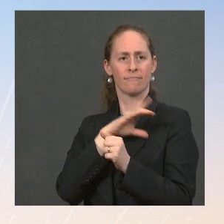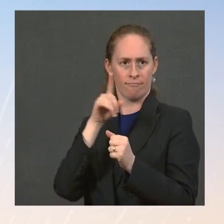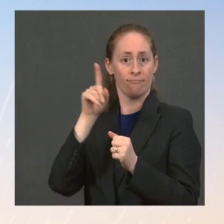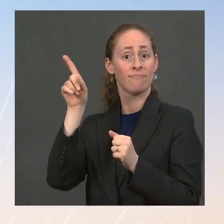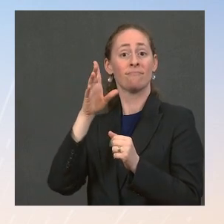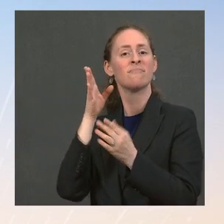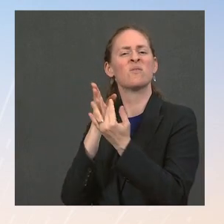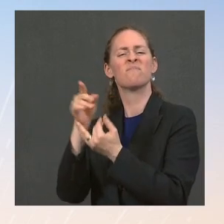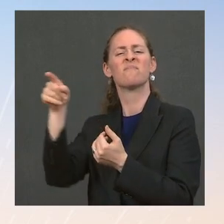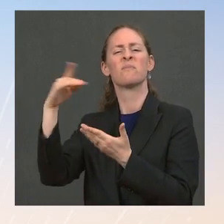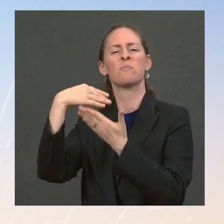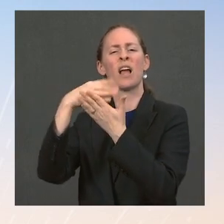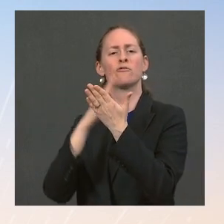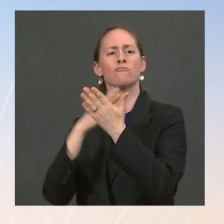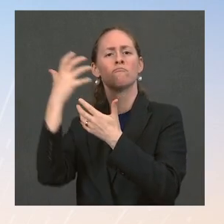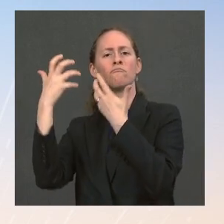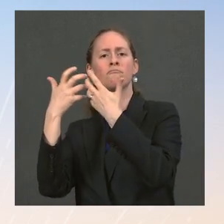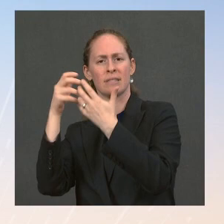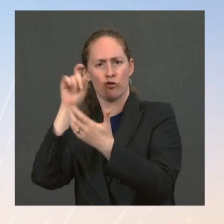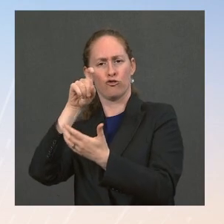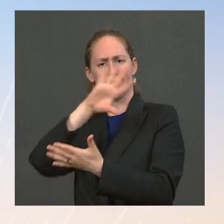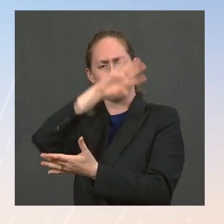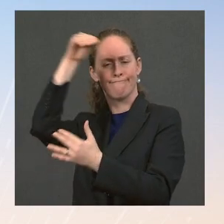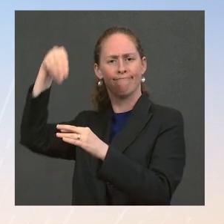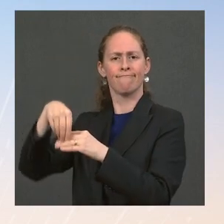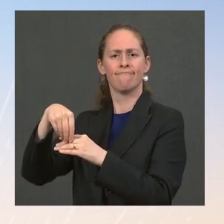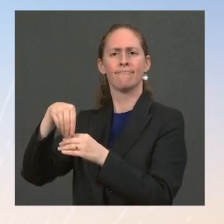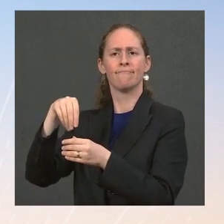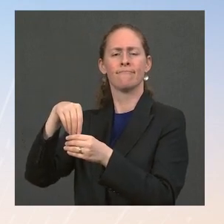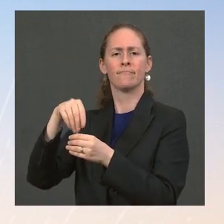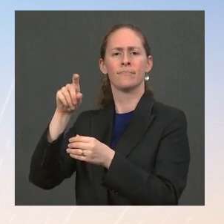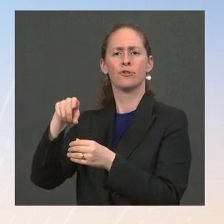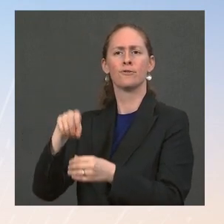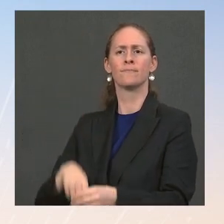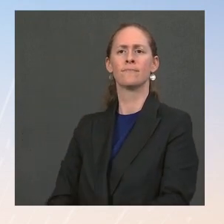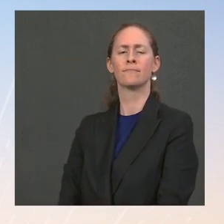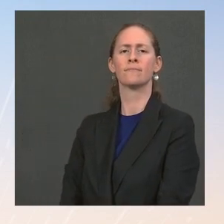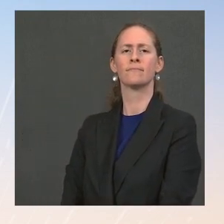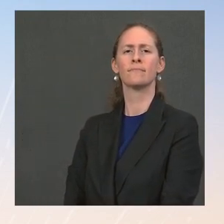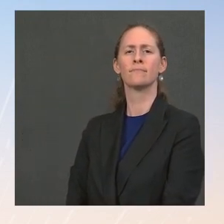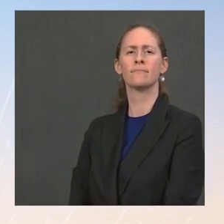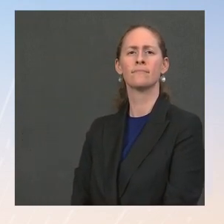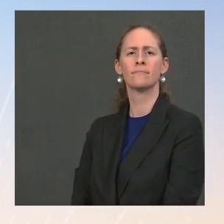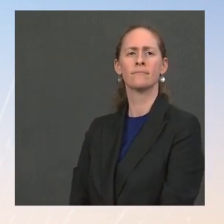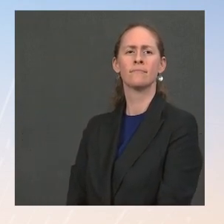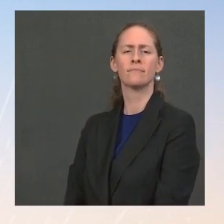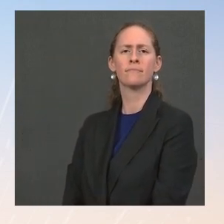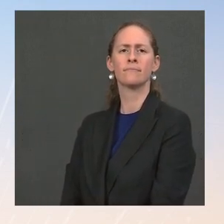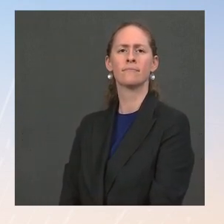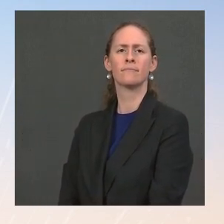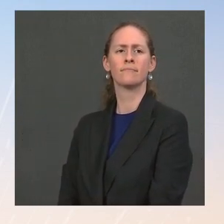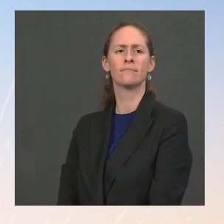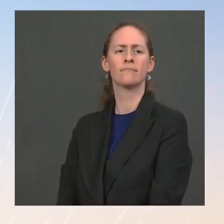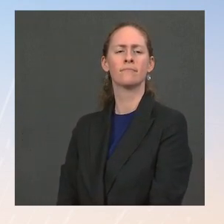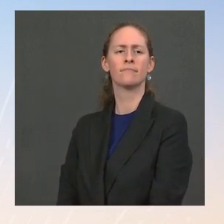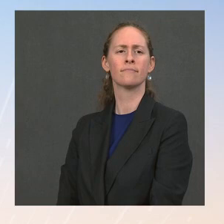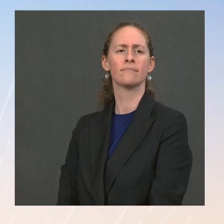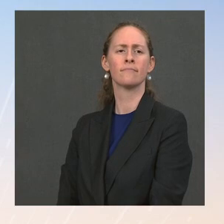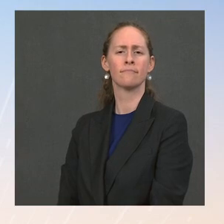can issue a ruling contrary to the Senate Parliamentarian. Has the White House discussed any of these options